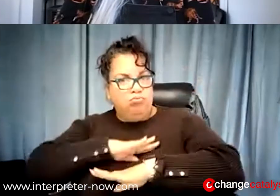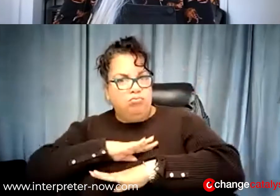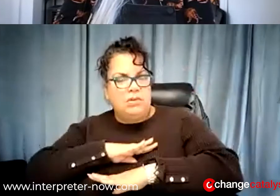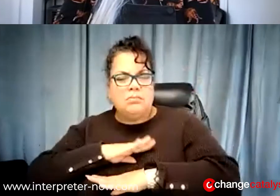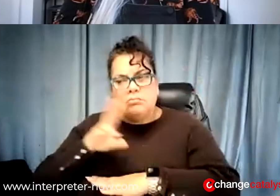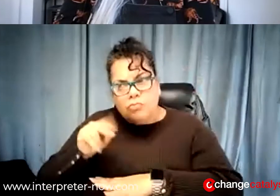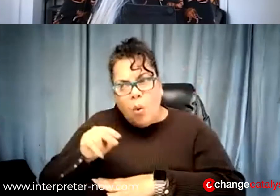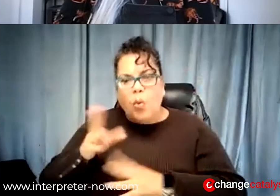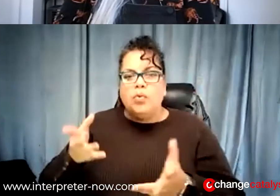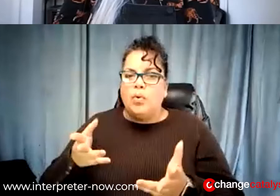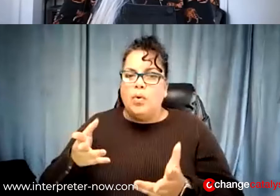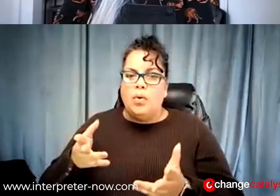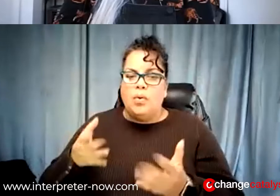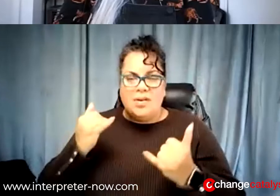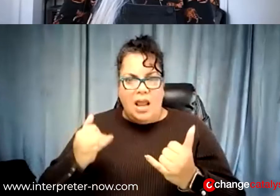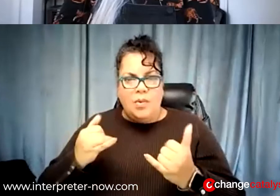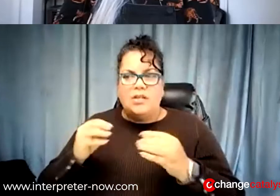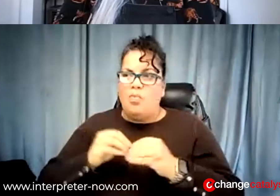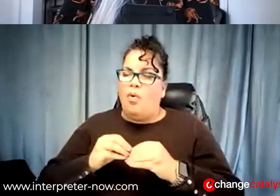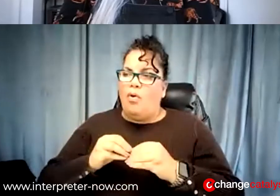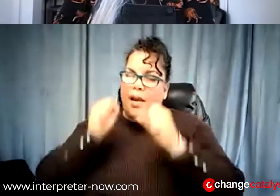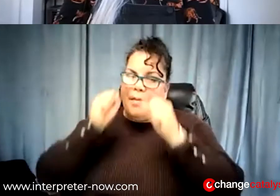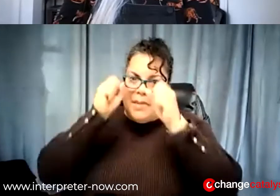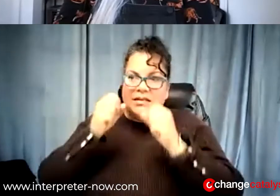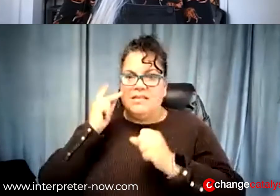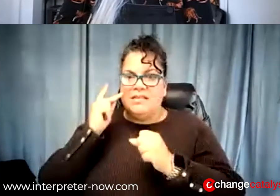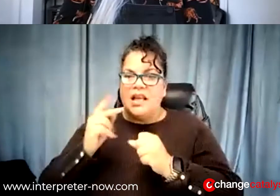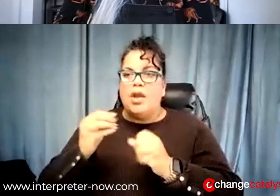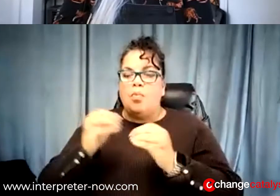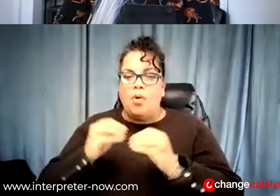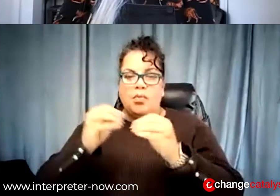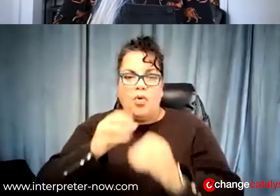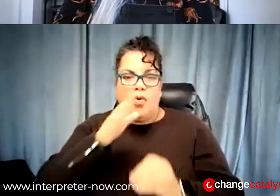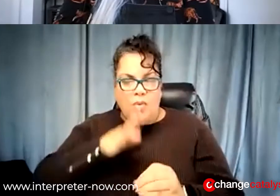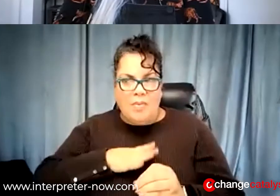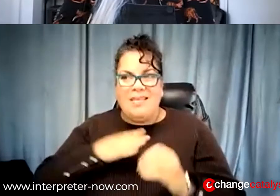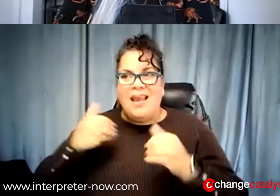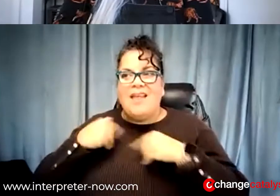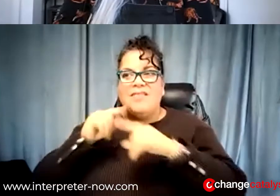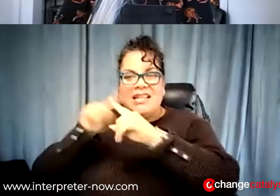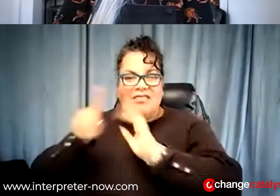It's amazing to see as more and more women that hold so many different identities around